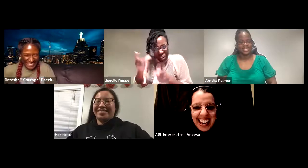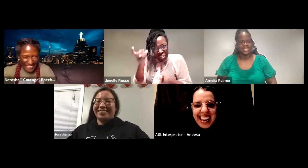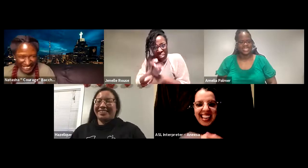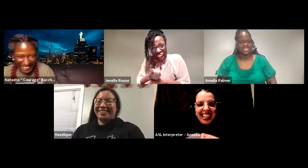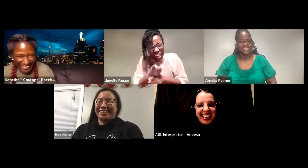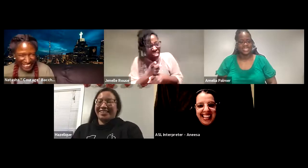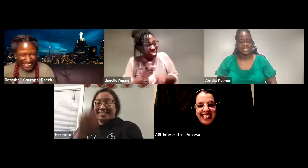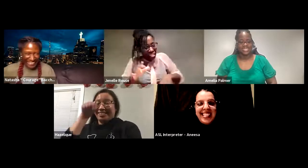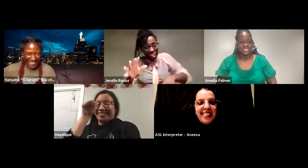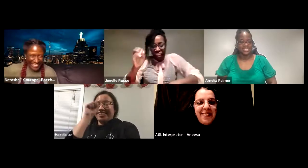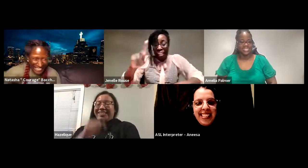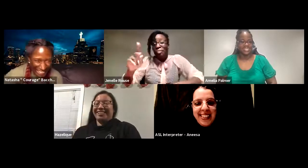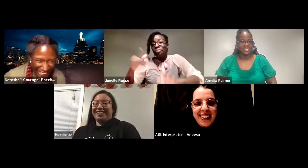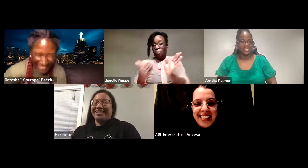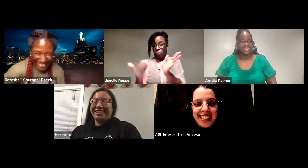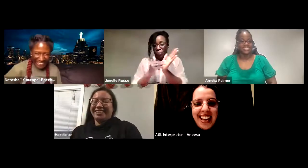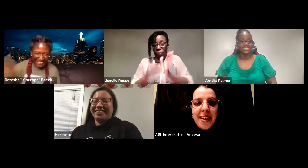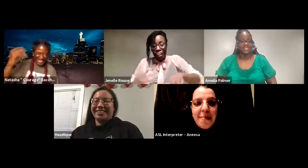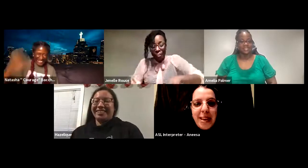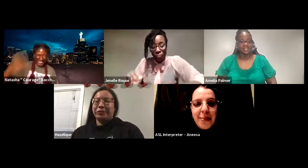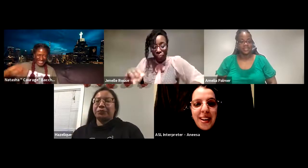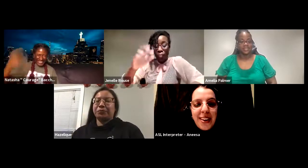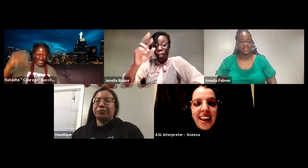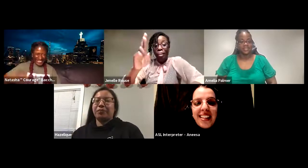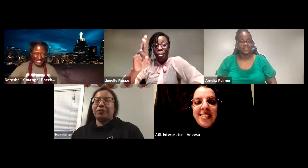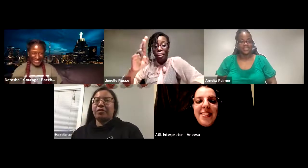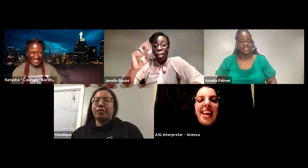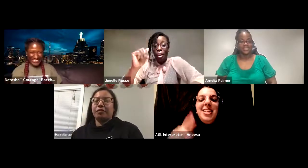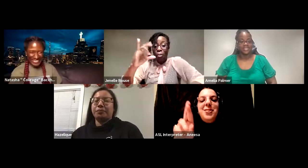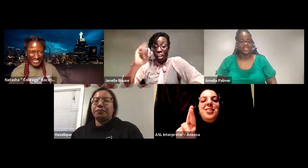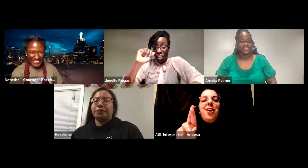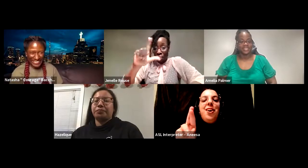that's such a fancy word, such a big word, okay let's do it again so it's called